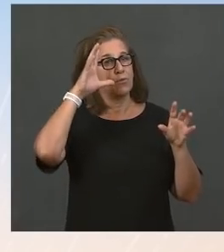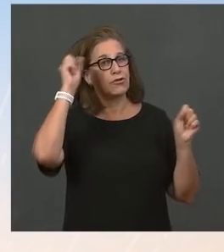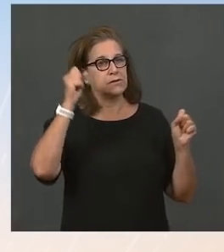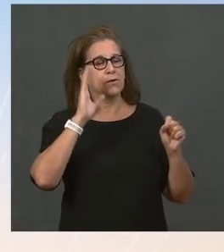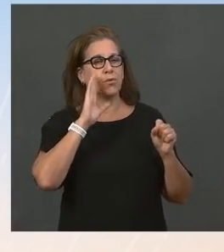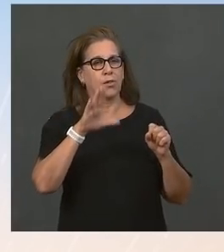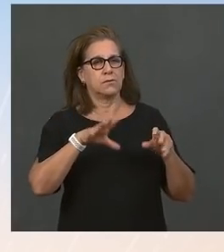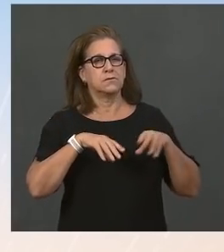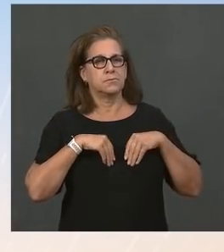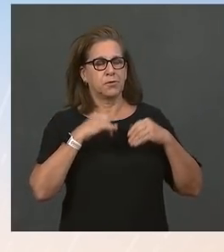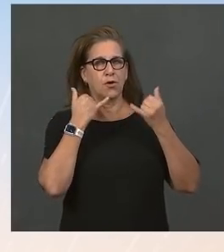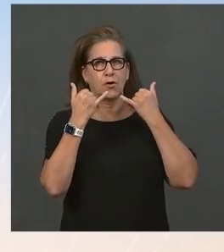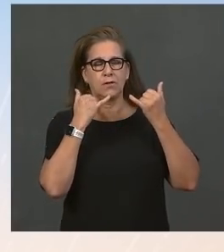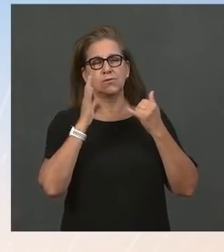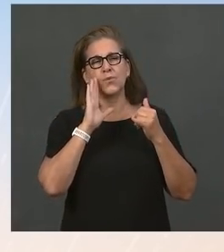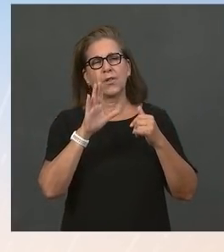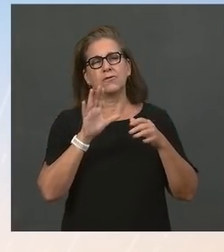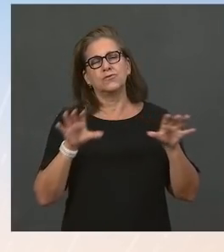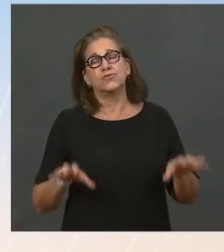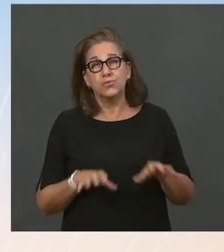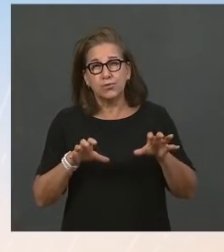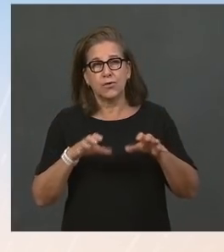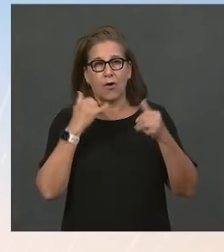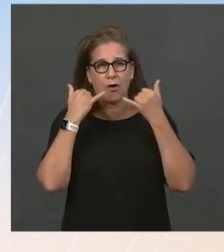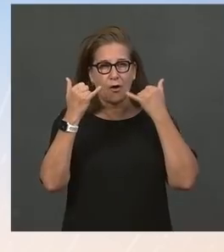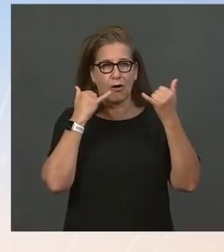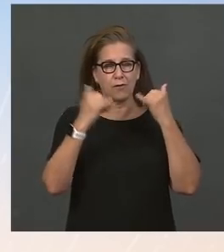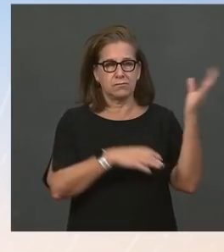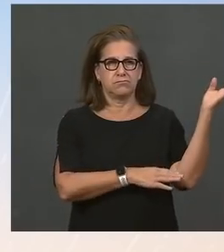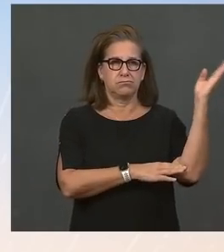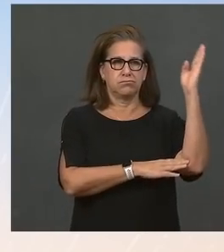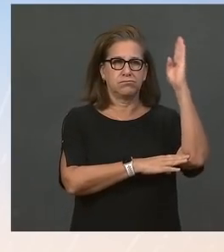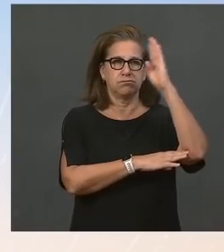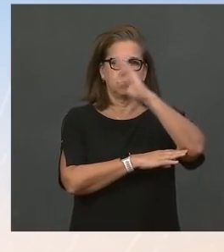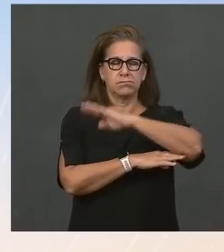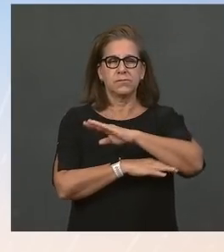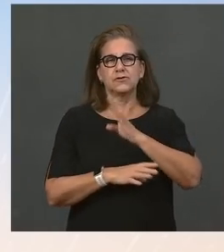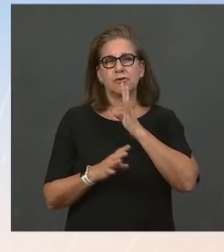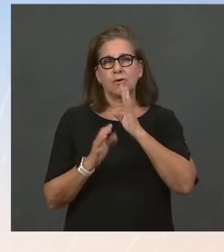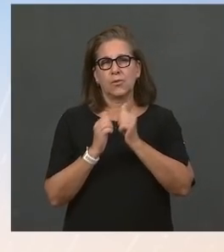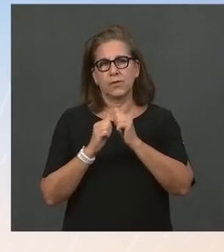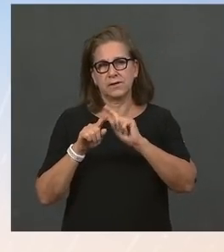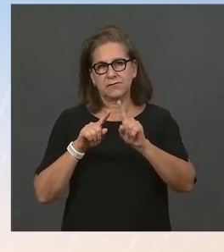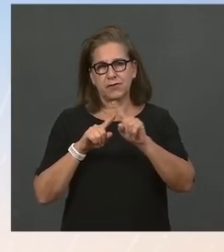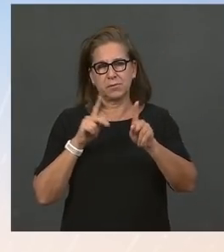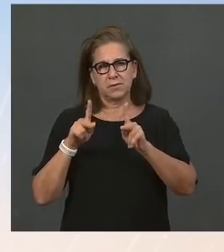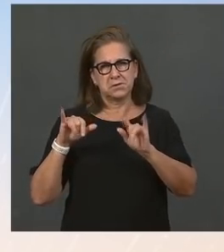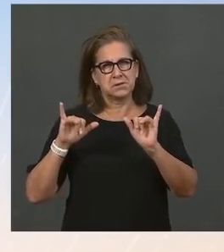and the weekend as he has over the last several days. We will provide you details on those as we can.